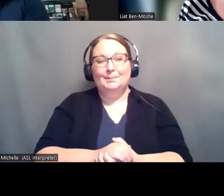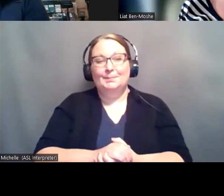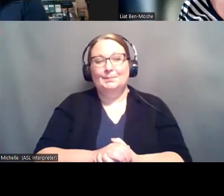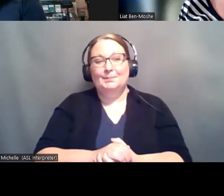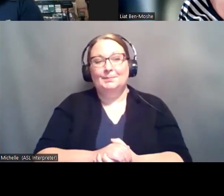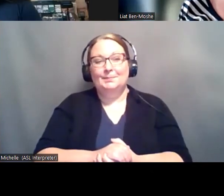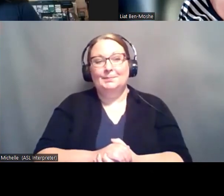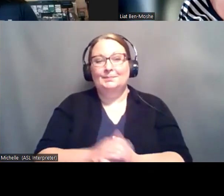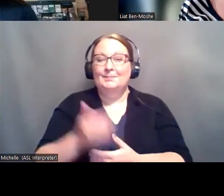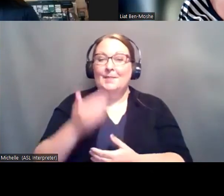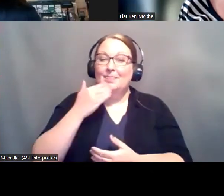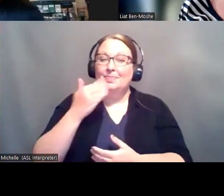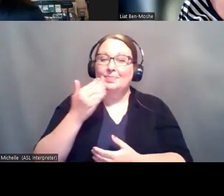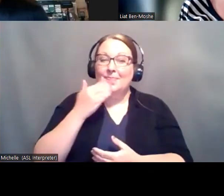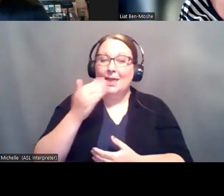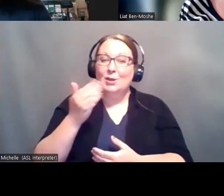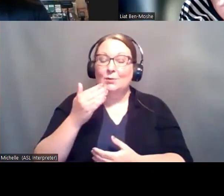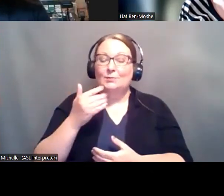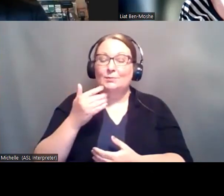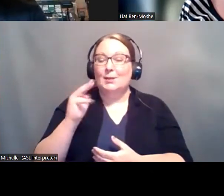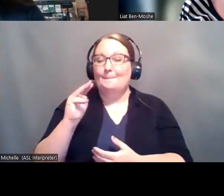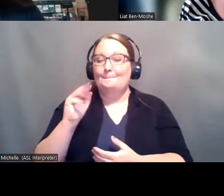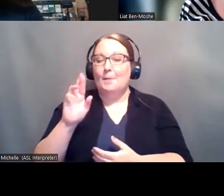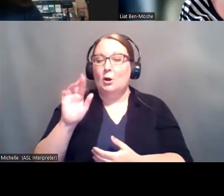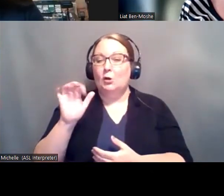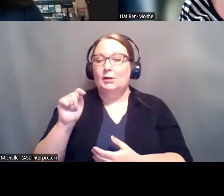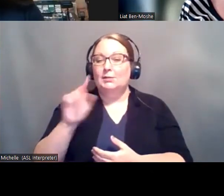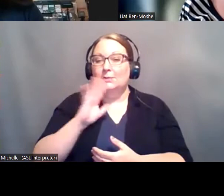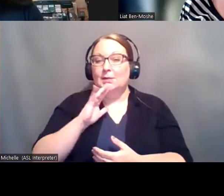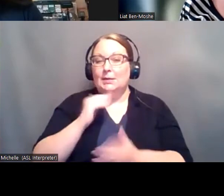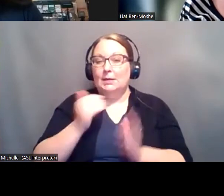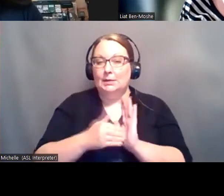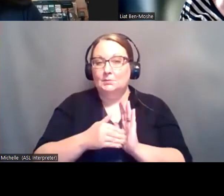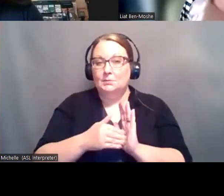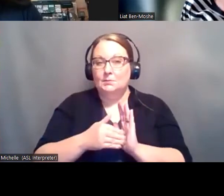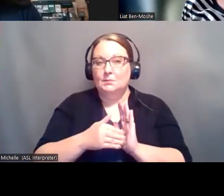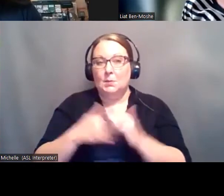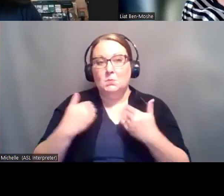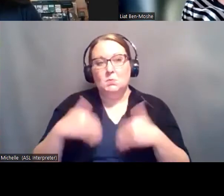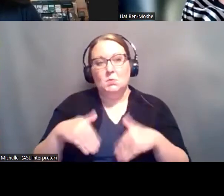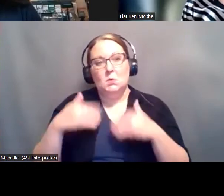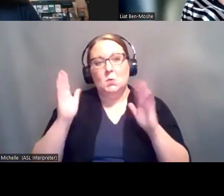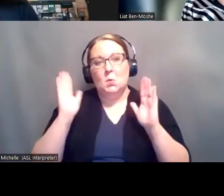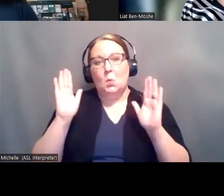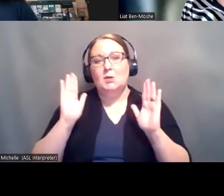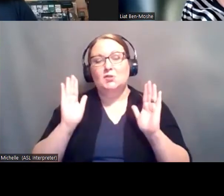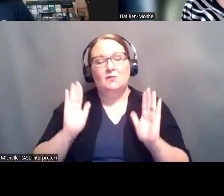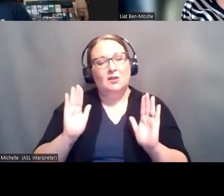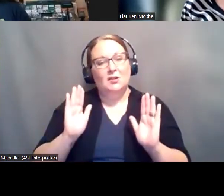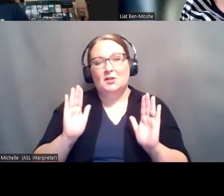Thank you so much, Liat. This is Margaret speaking. Yeah, what a wonderful note to end on.